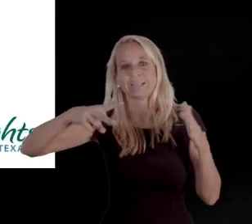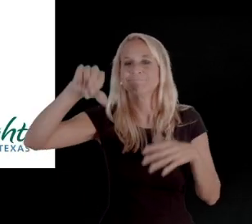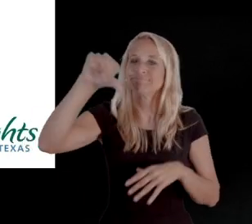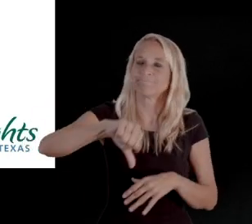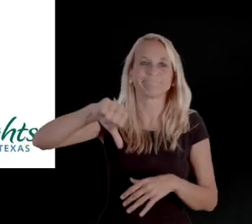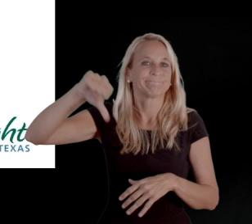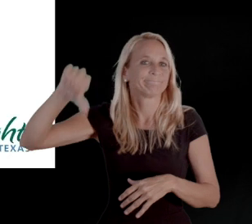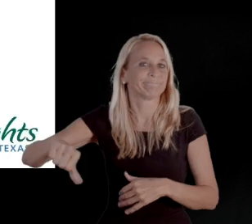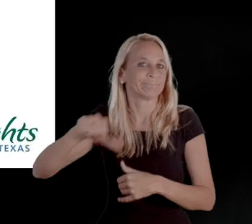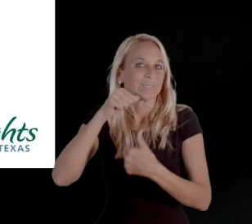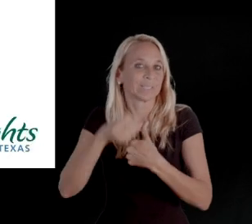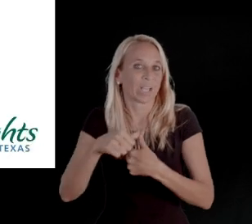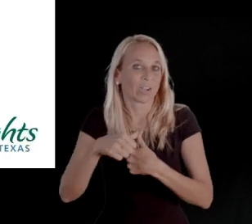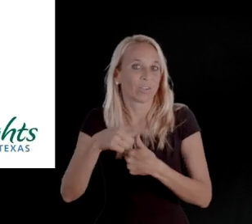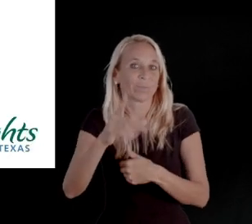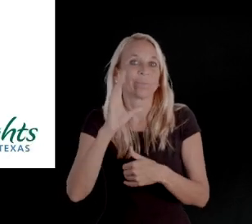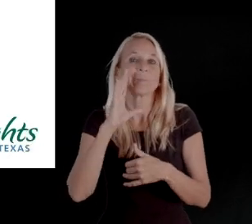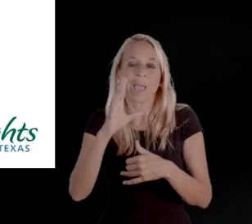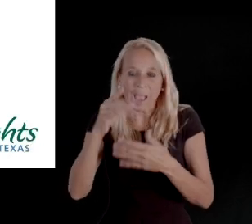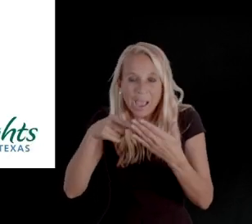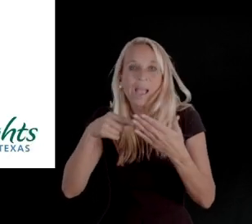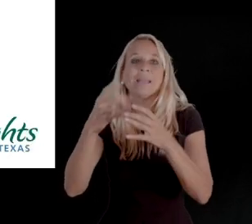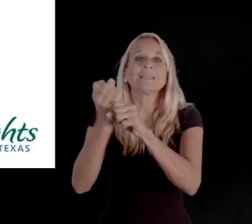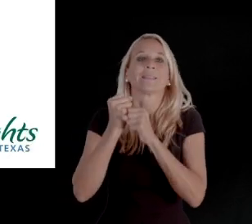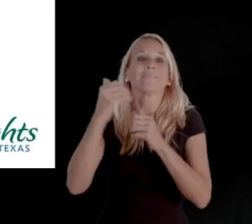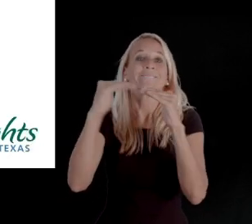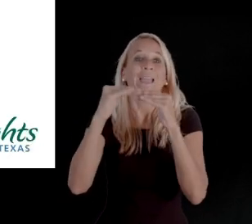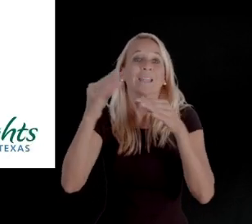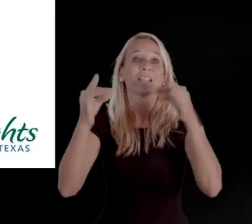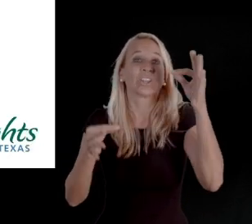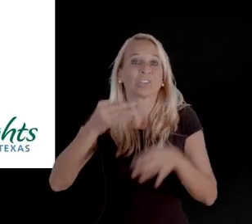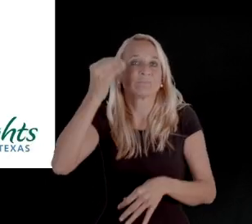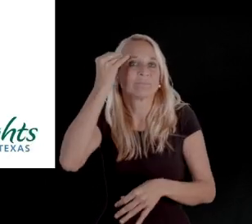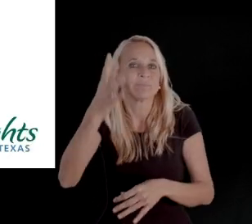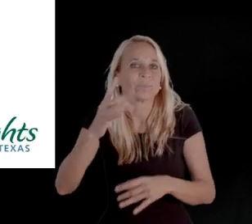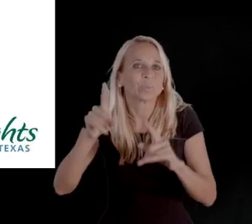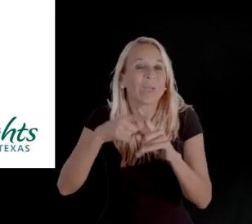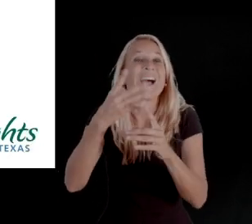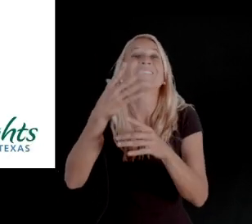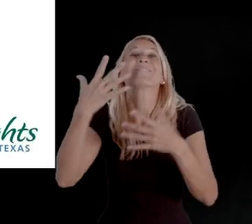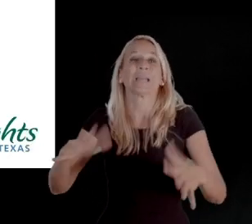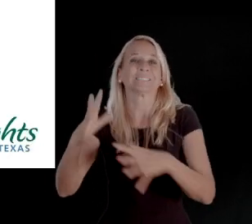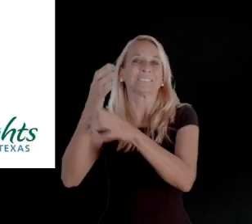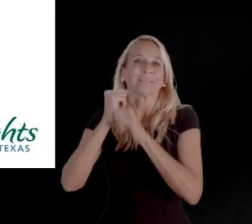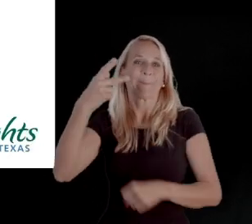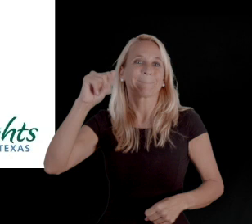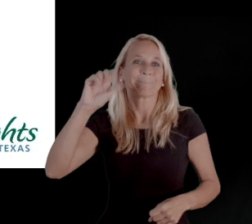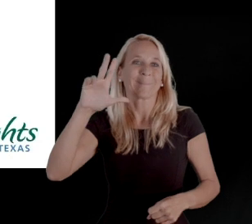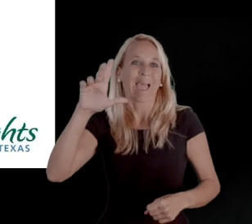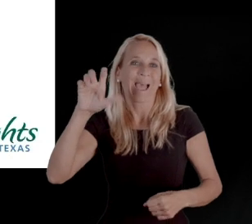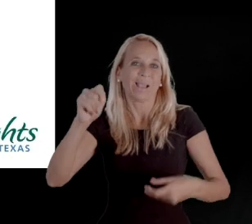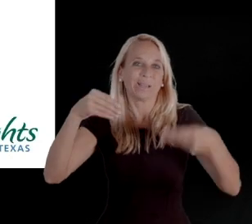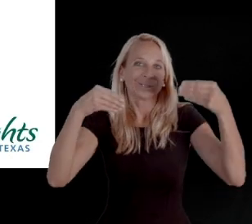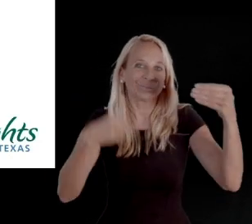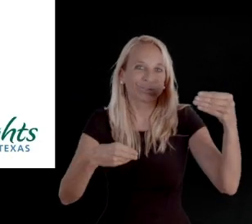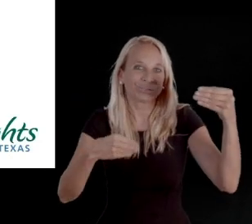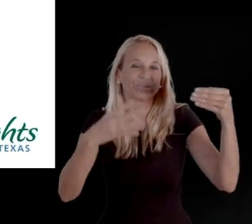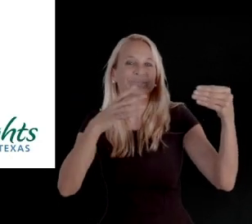You're going to receive your fair hearing notice and then you'll receive your packet. Important to the case file, you can request it,